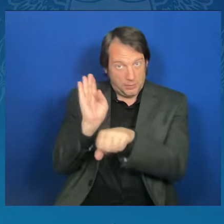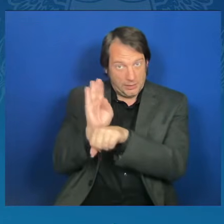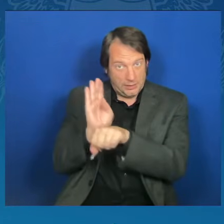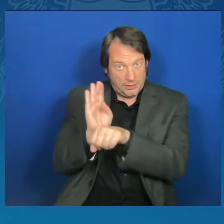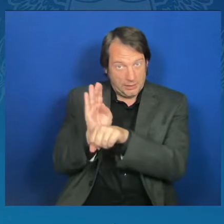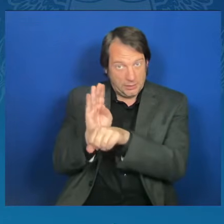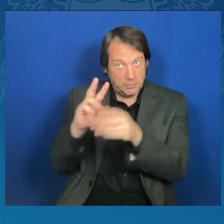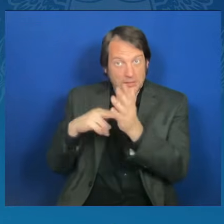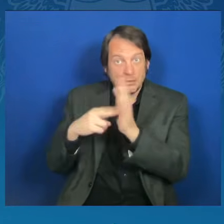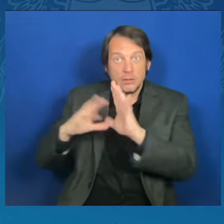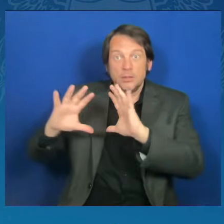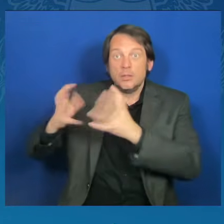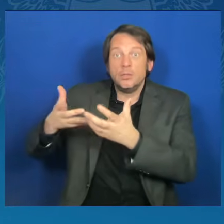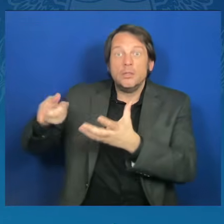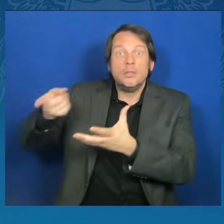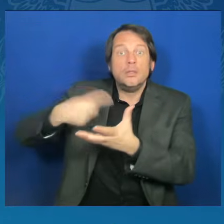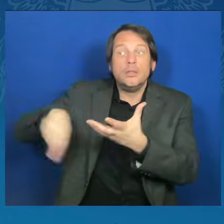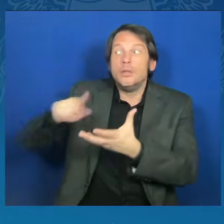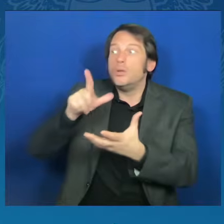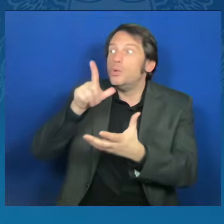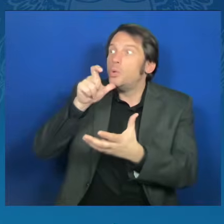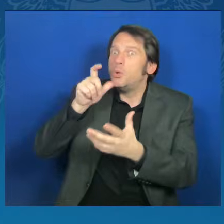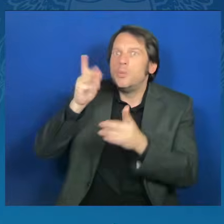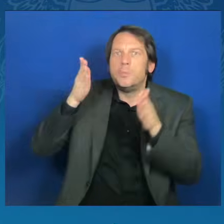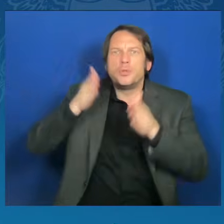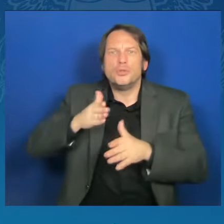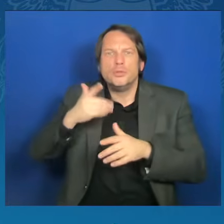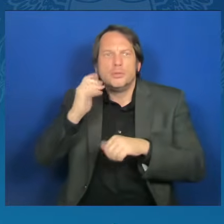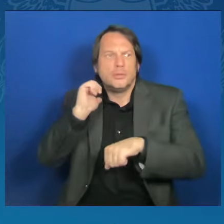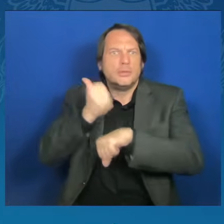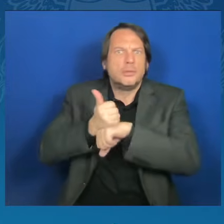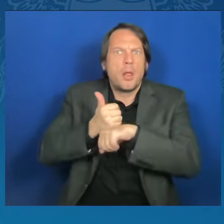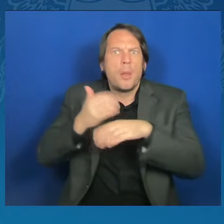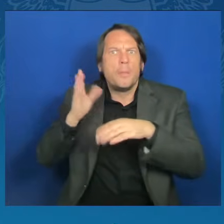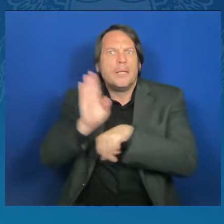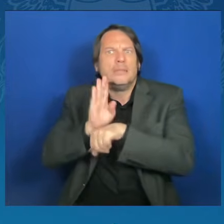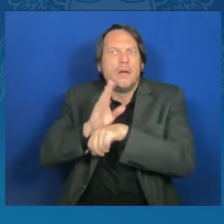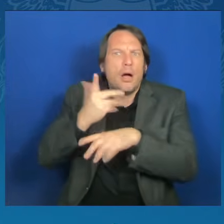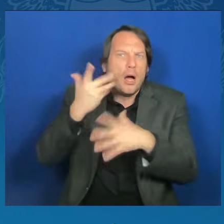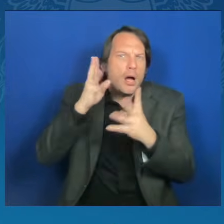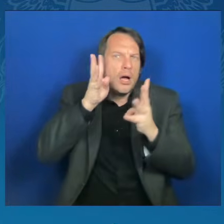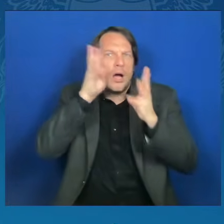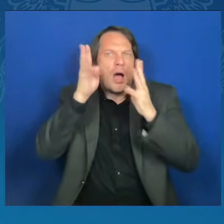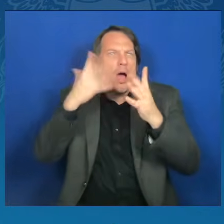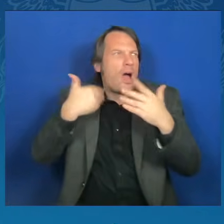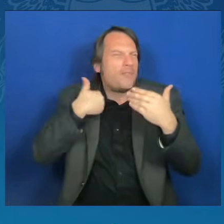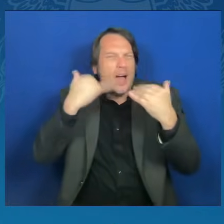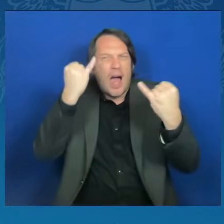often that involve technology, with an eye towards what we need to do with the climate crisis